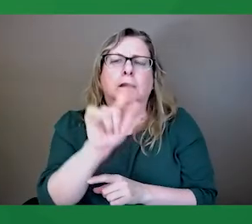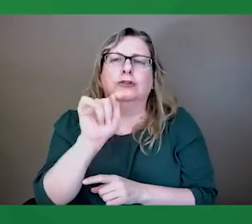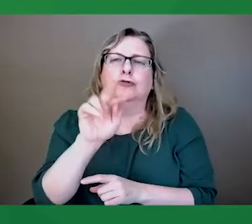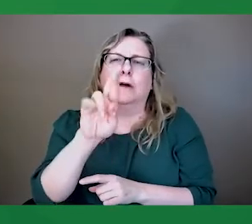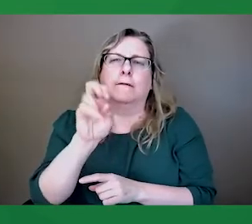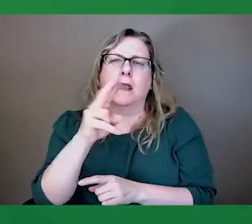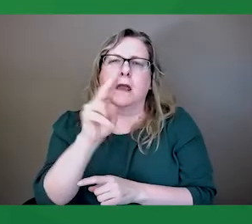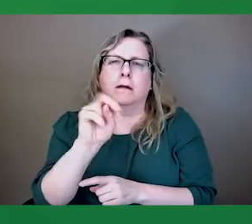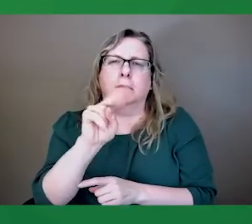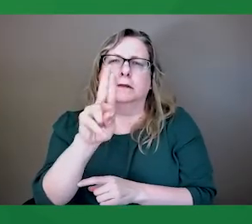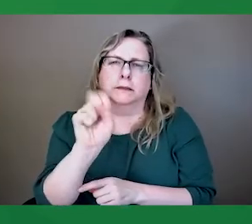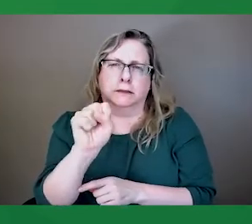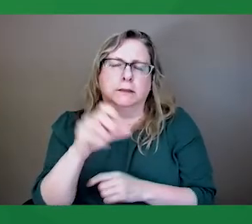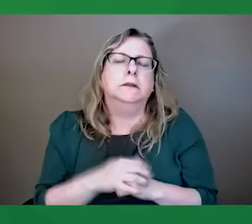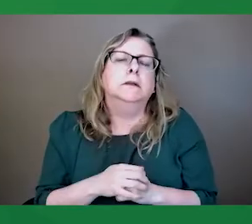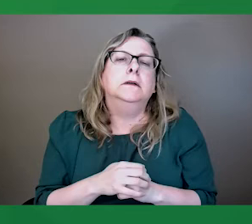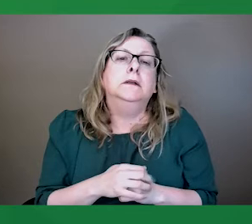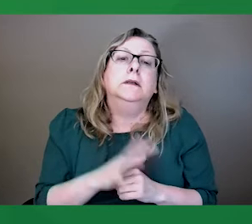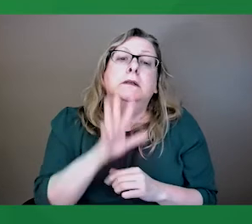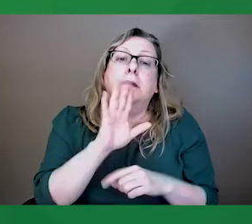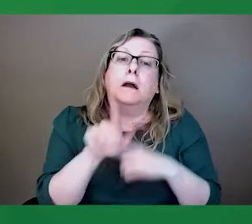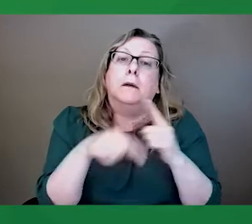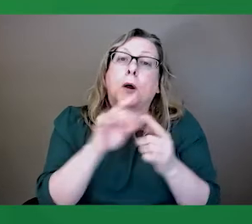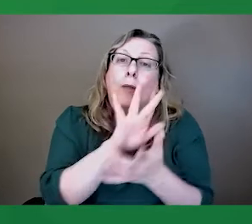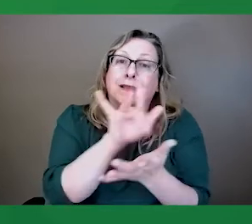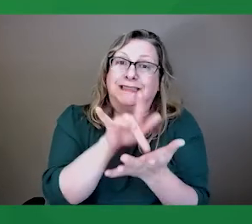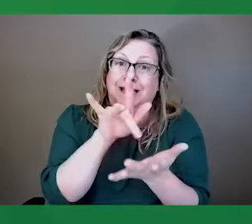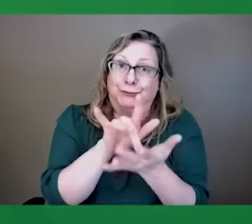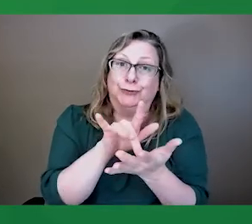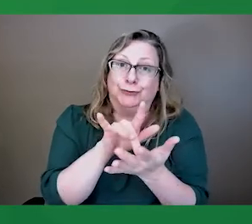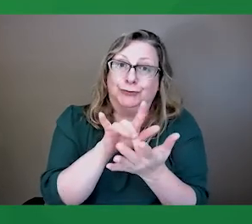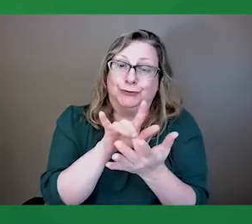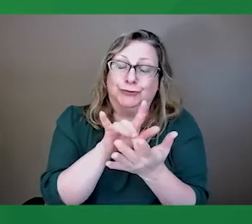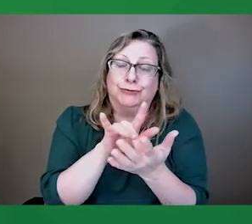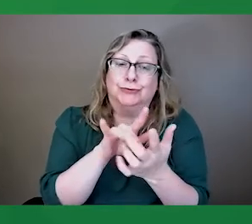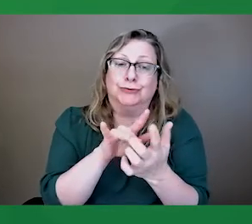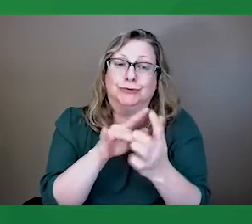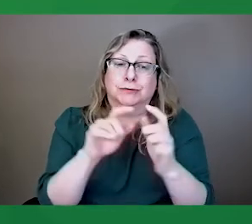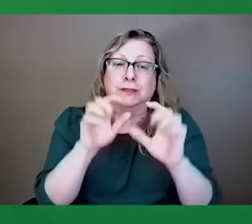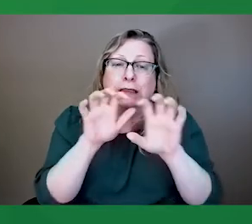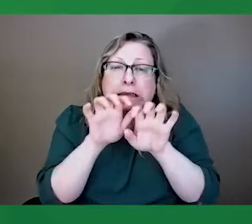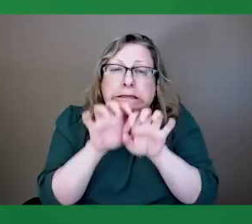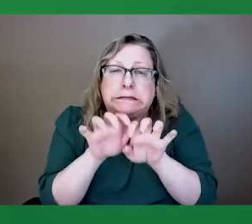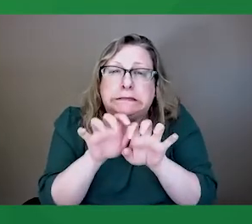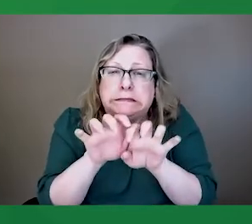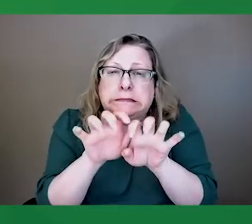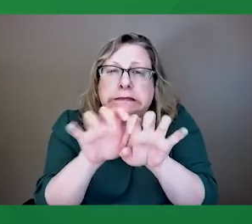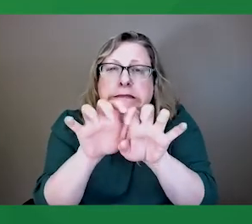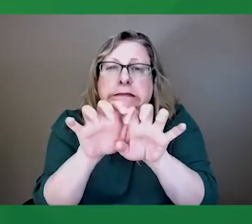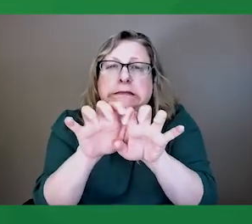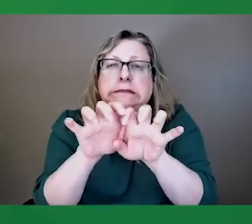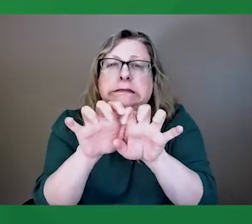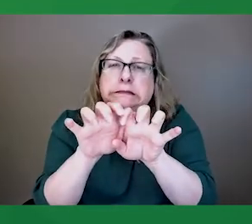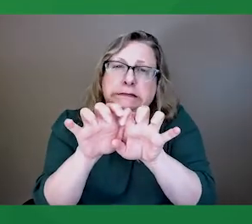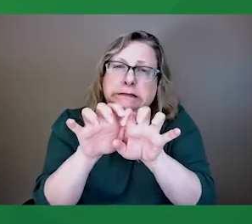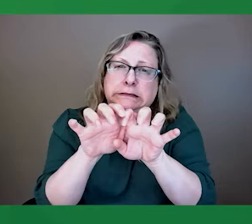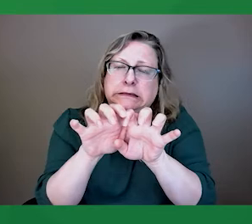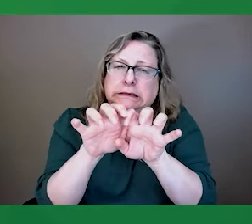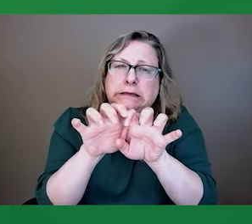which talks about how in the center of the star bust plot there is a very high density of small dots